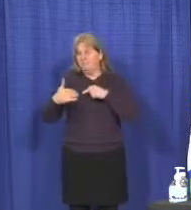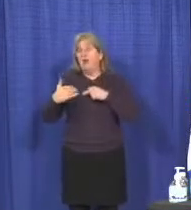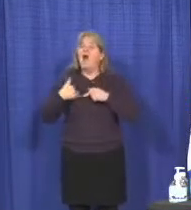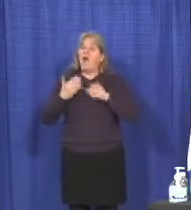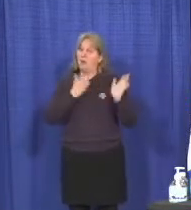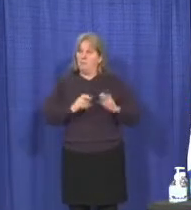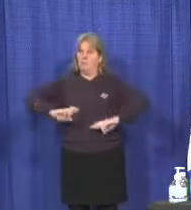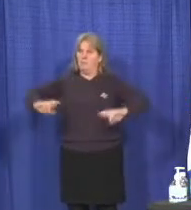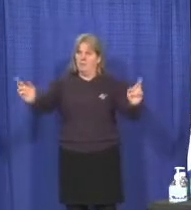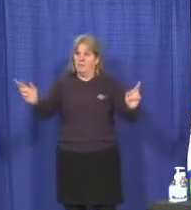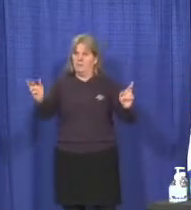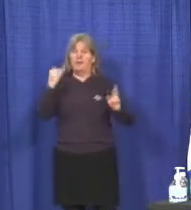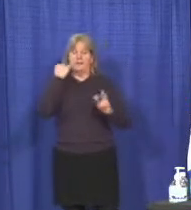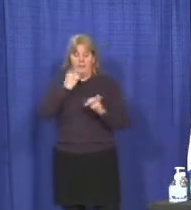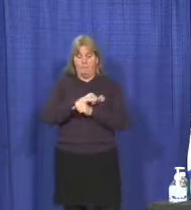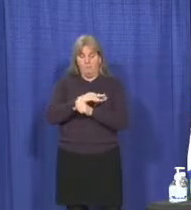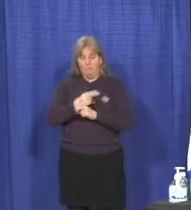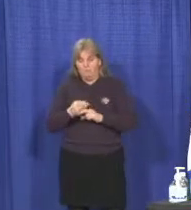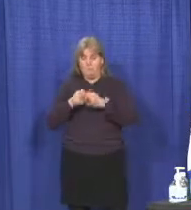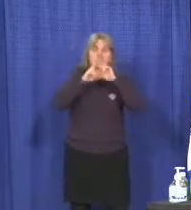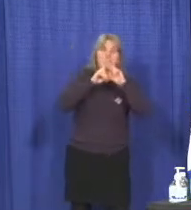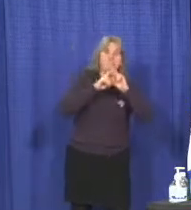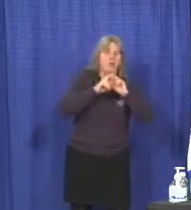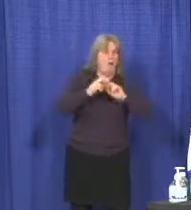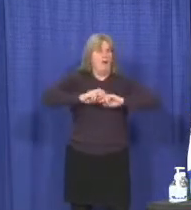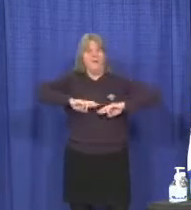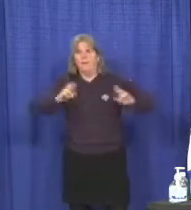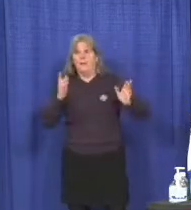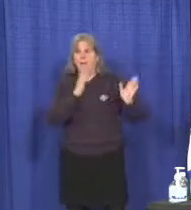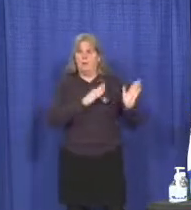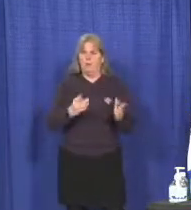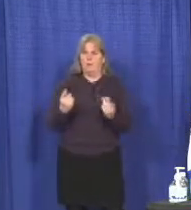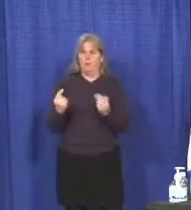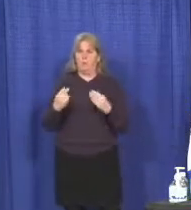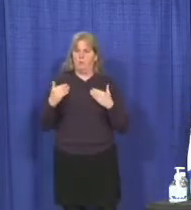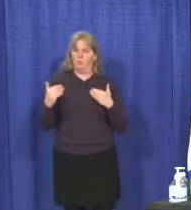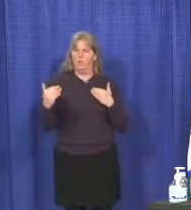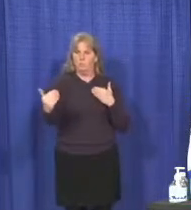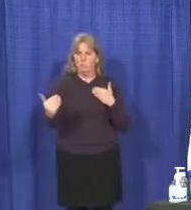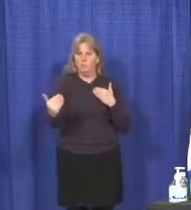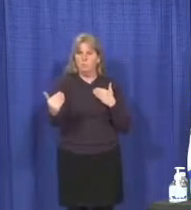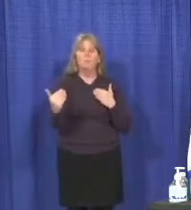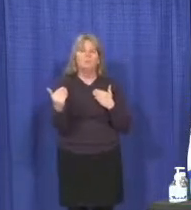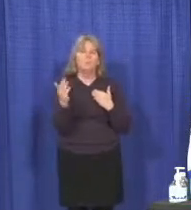for what to do things get worse. If we were to see a large